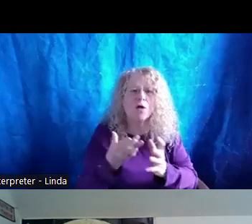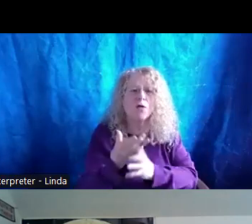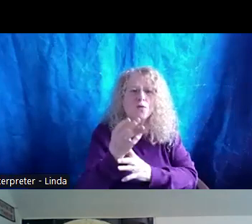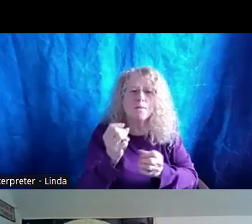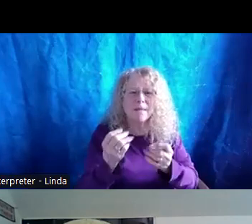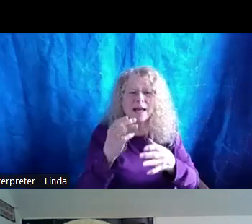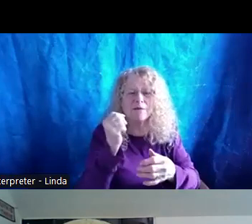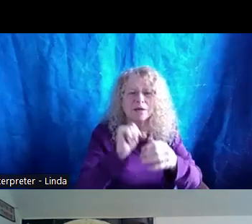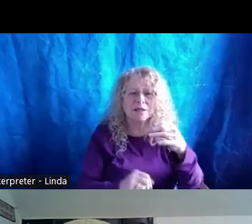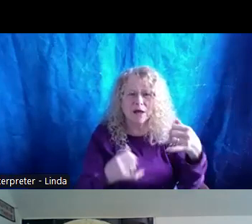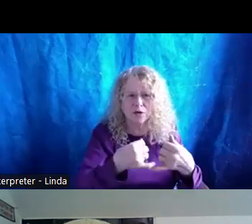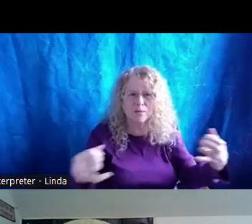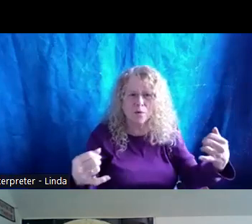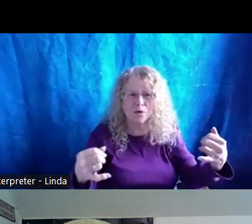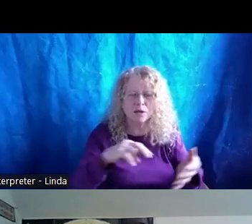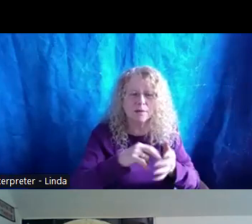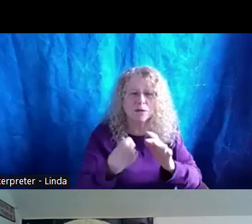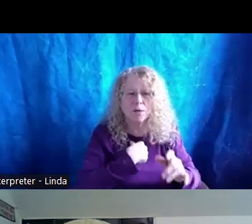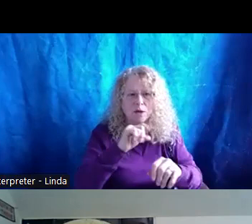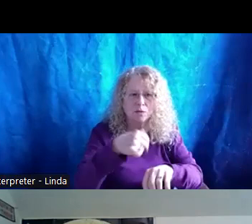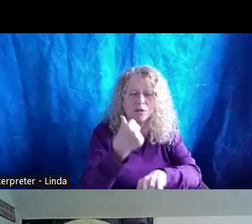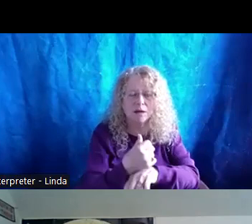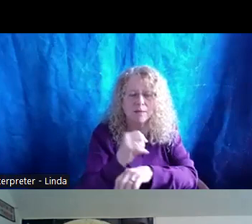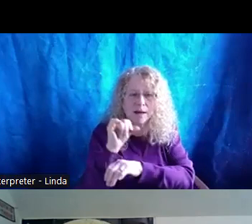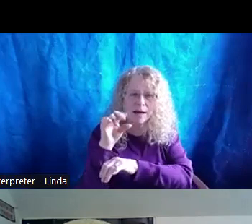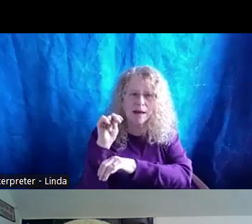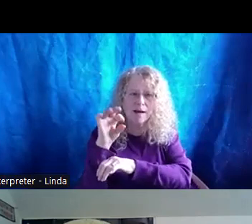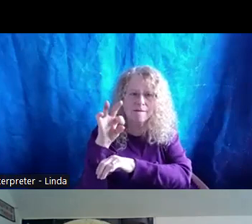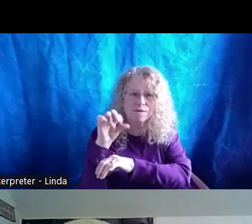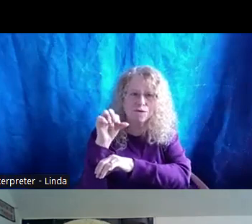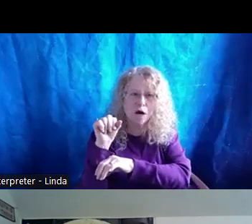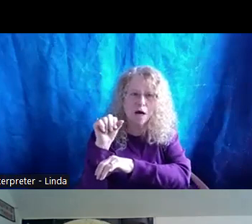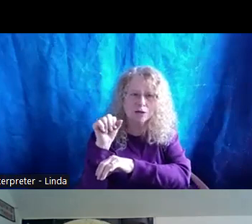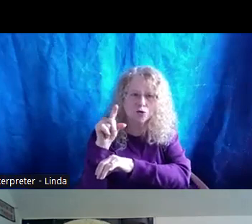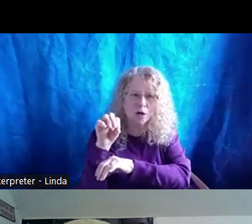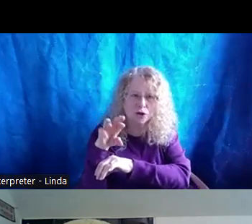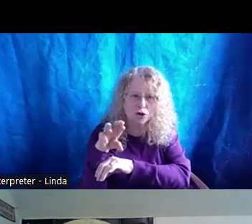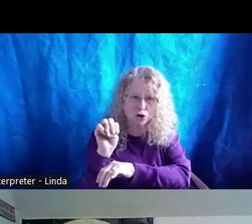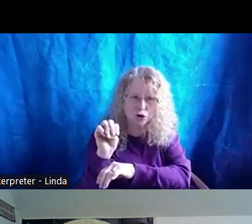TO CREATE AN INFRASTRUCTURE TO BE ABLE TO RESPOND TO THE CURRENT NEED.